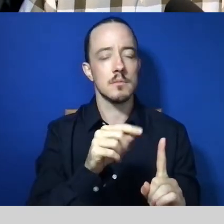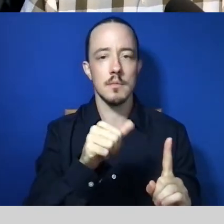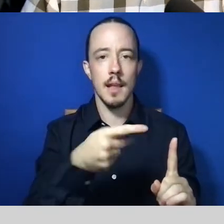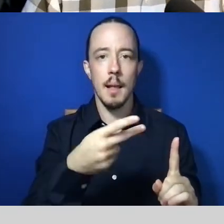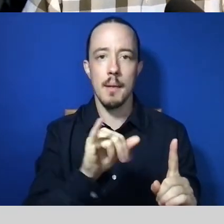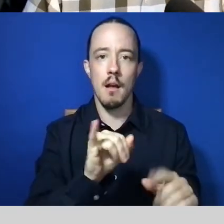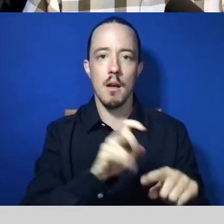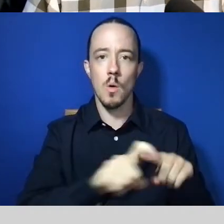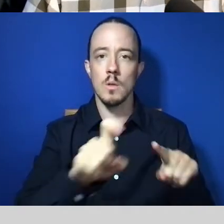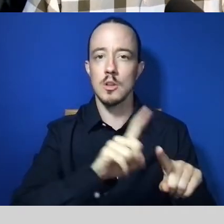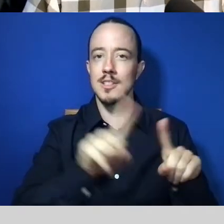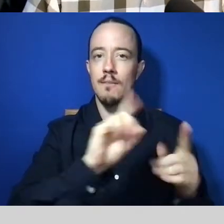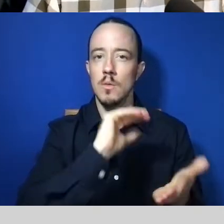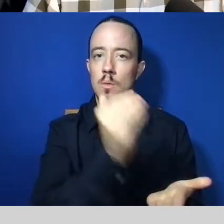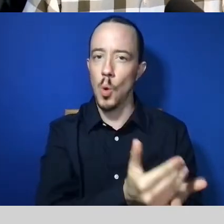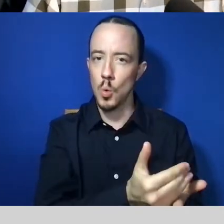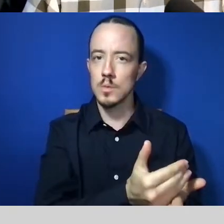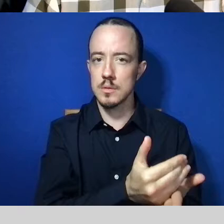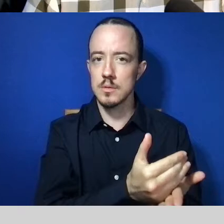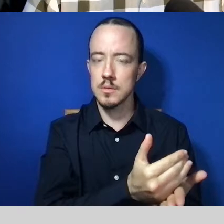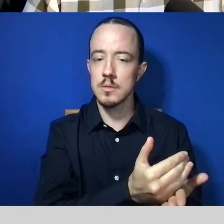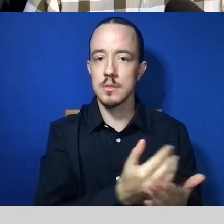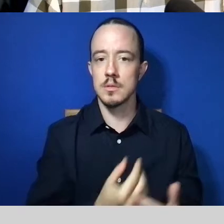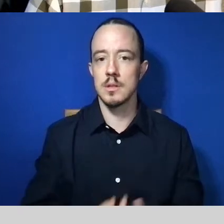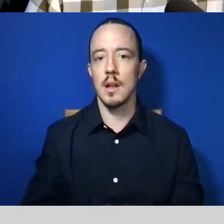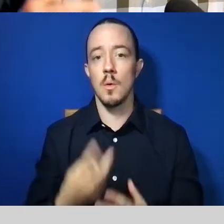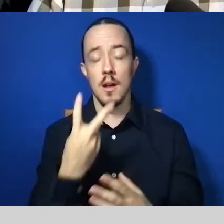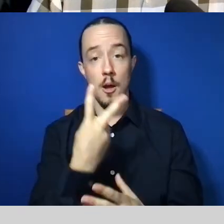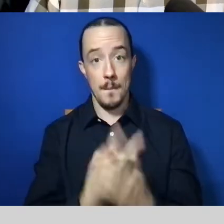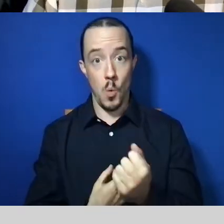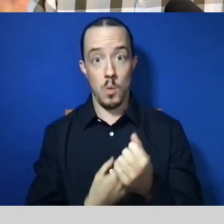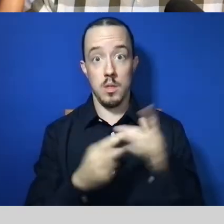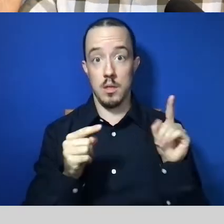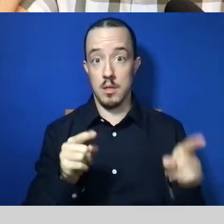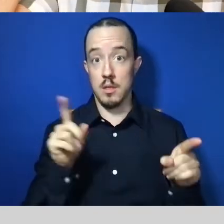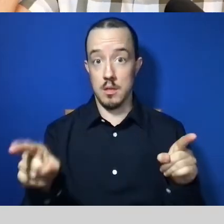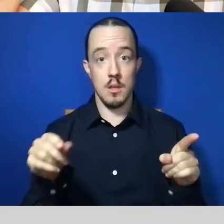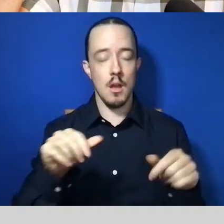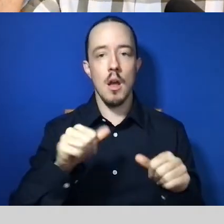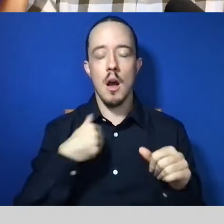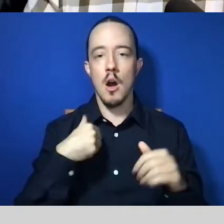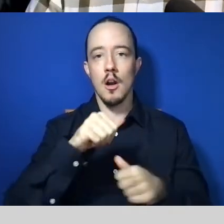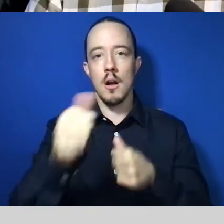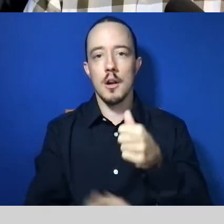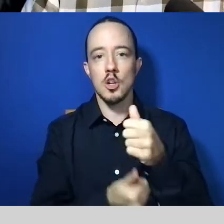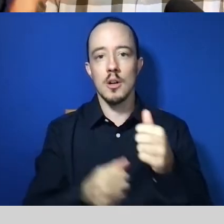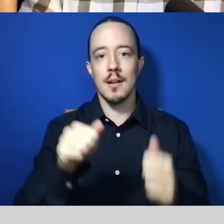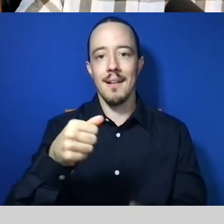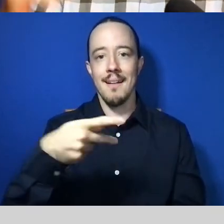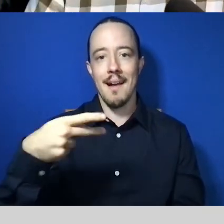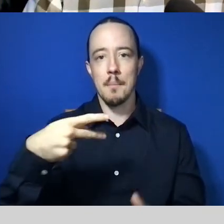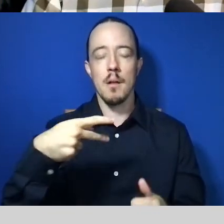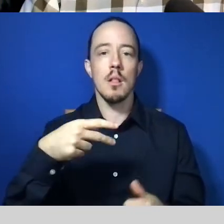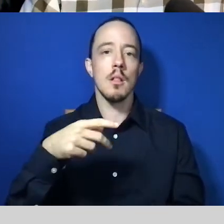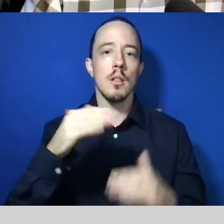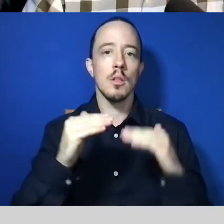And both of these are all sitting behind an application load balancer in Amazon, (coughs) which that's sitting in the public subnet.